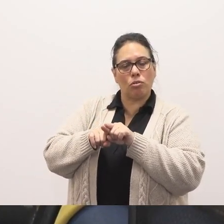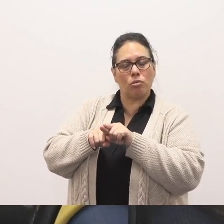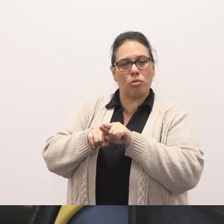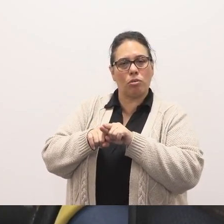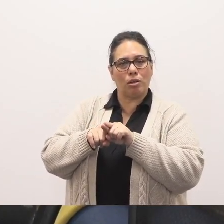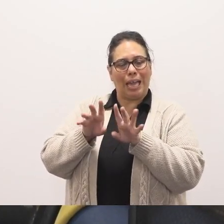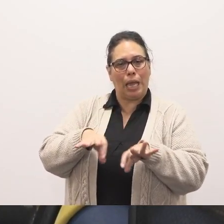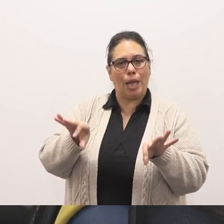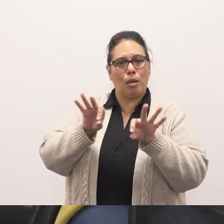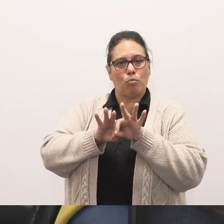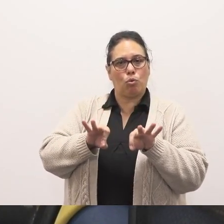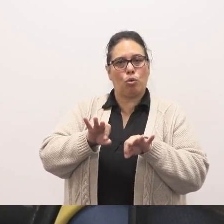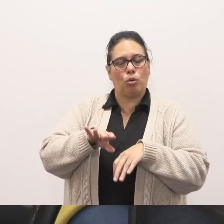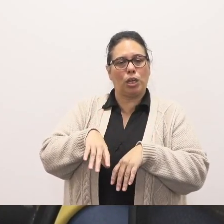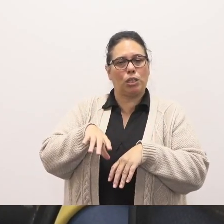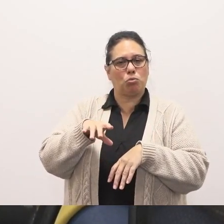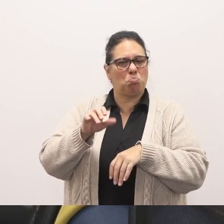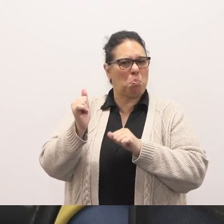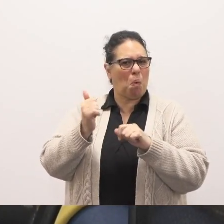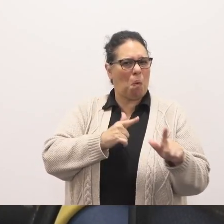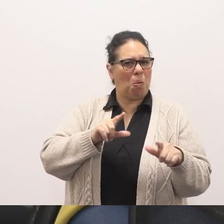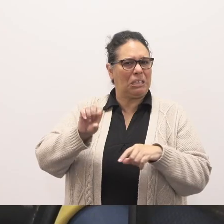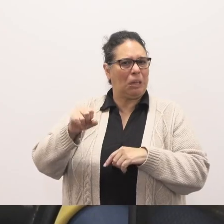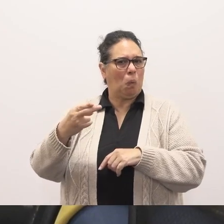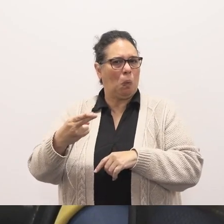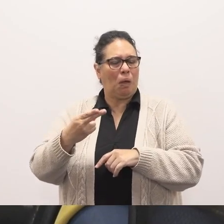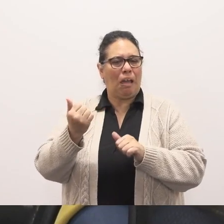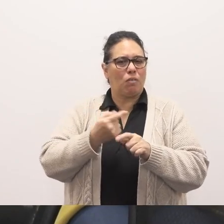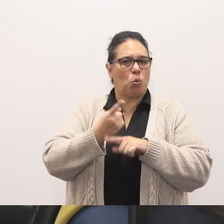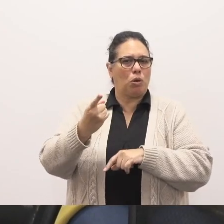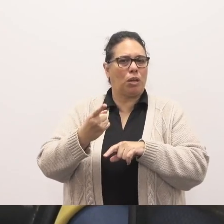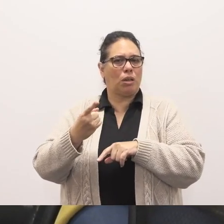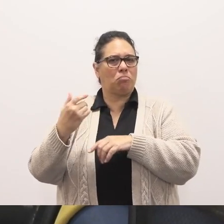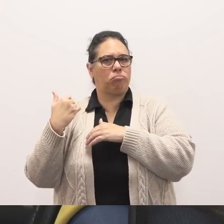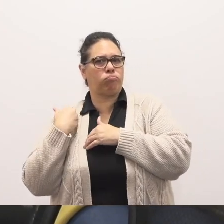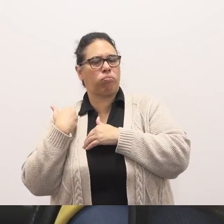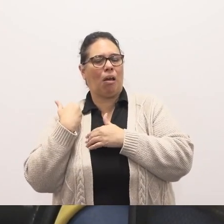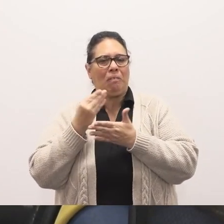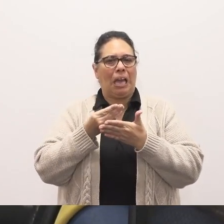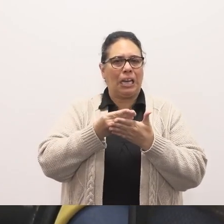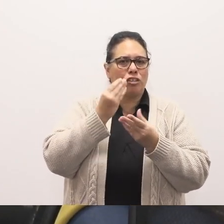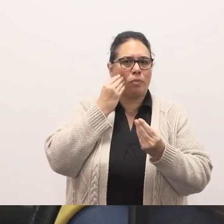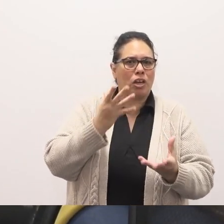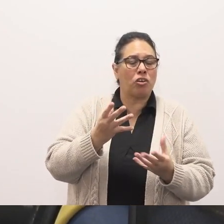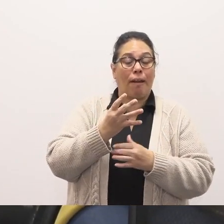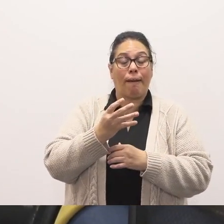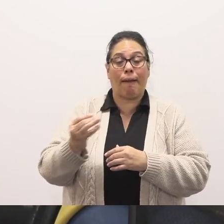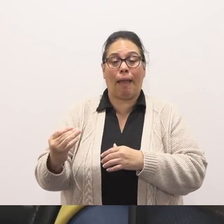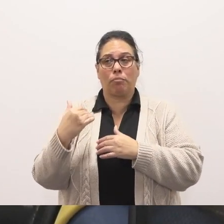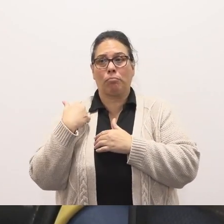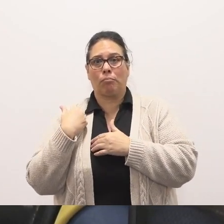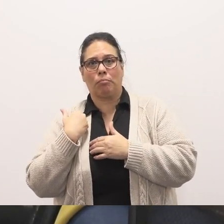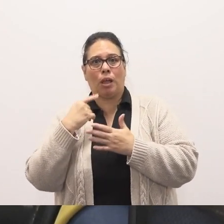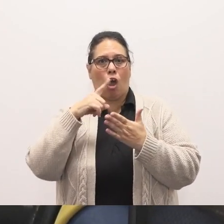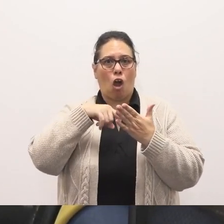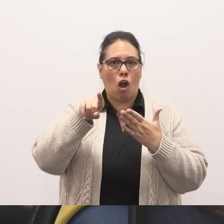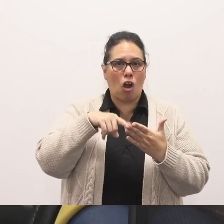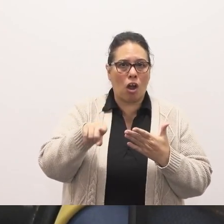to your stakeholders, all those that rely on the financial information or even that rely on your unaudited actuals,